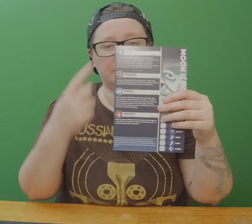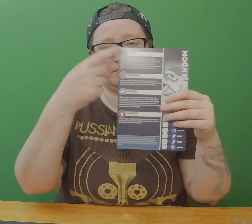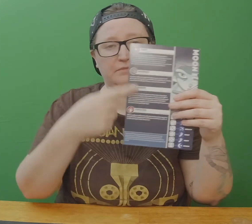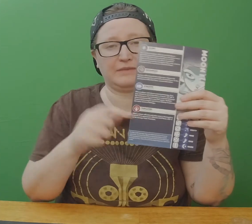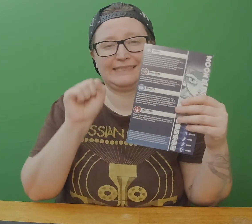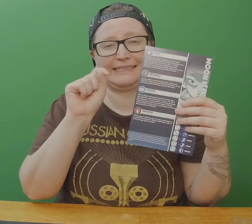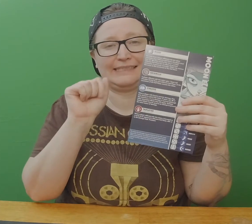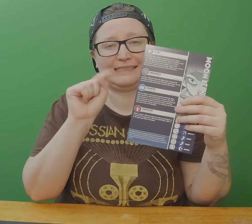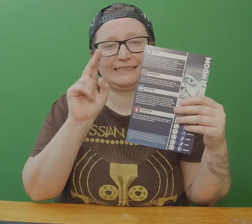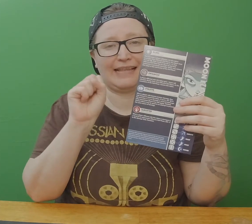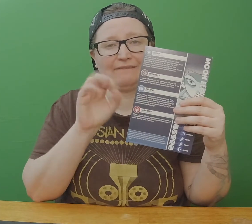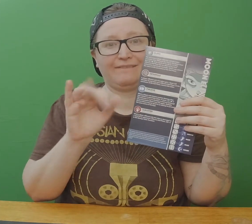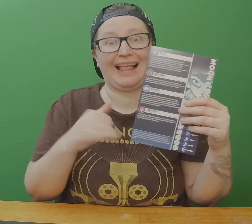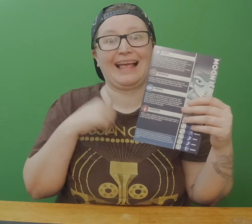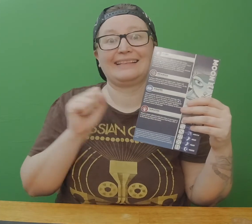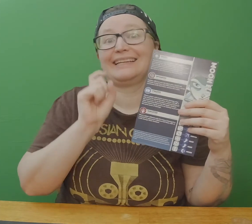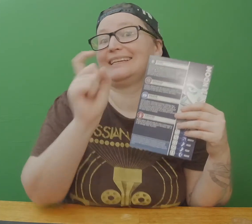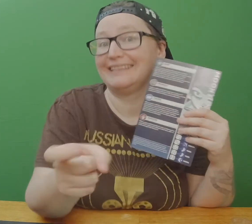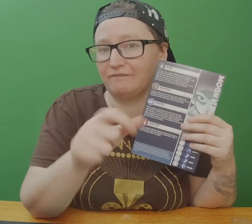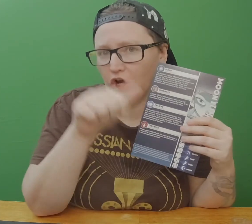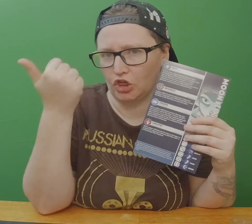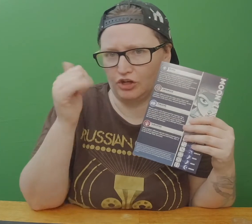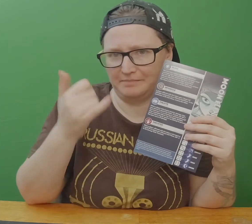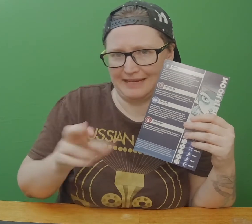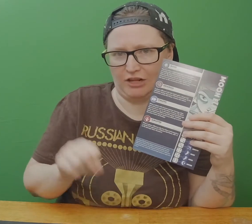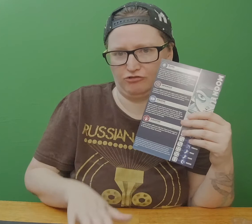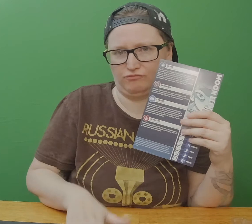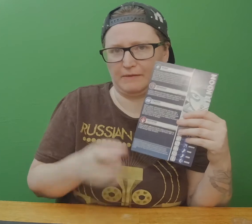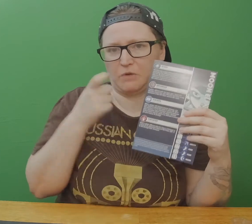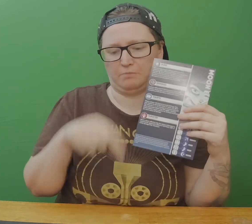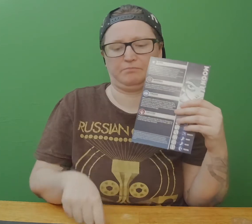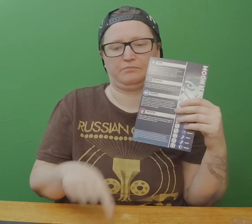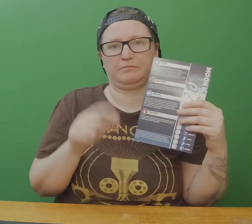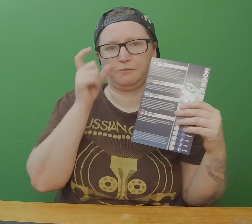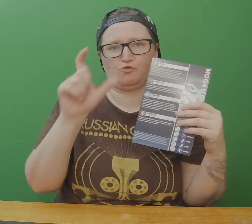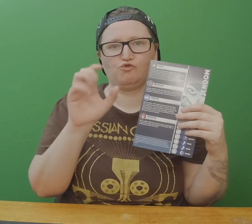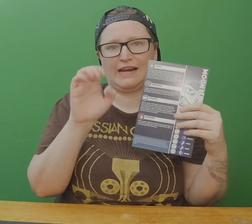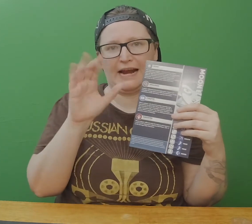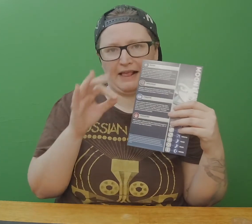here you can see there's different statuses that would affect um what I can give to other players